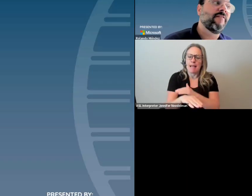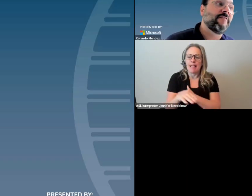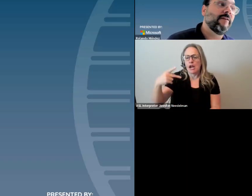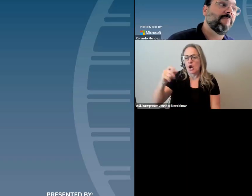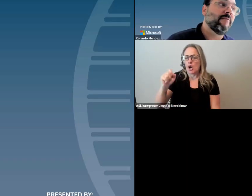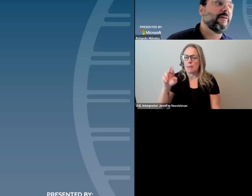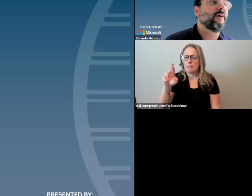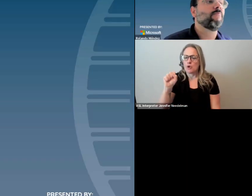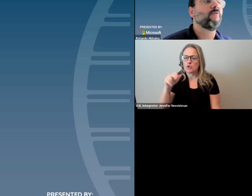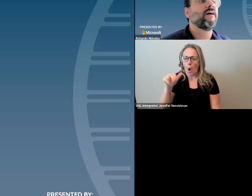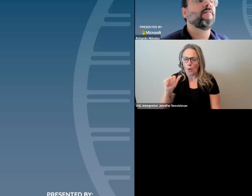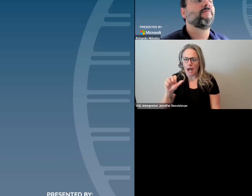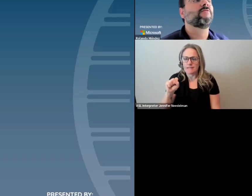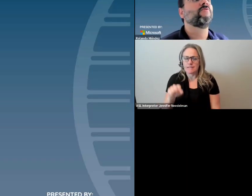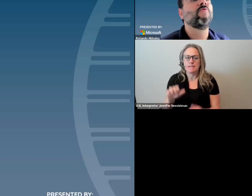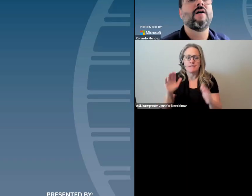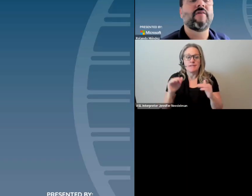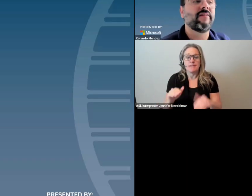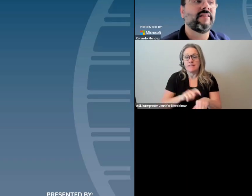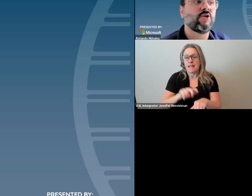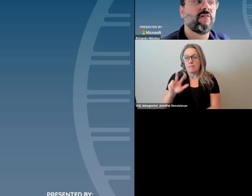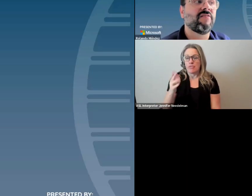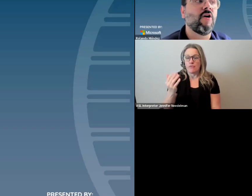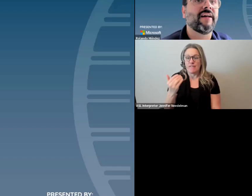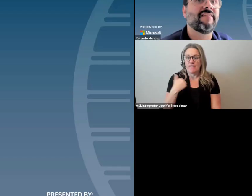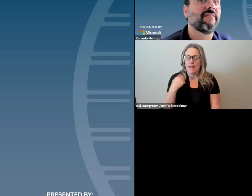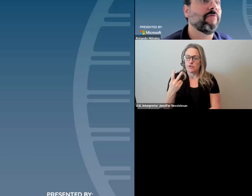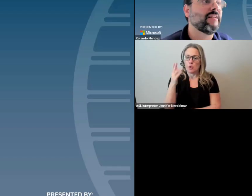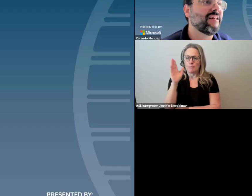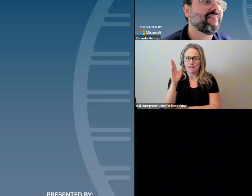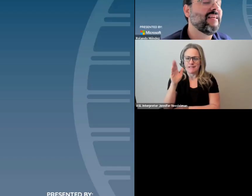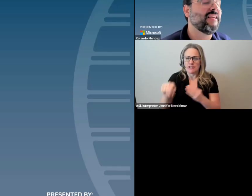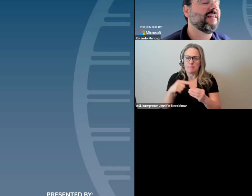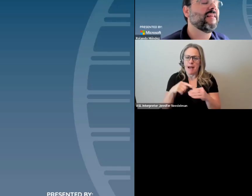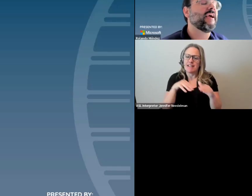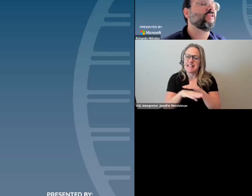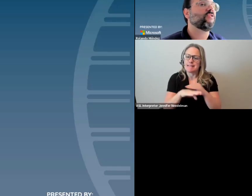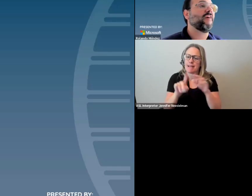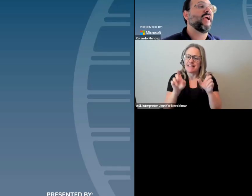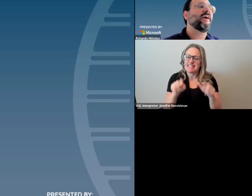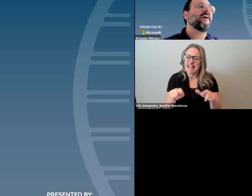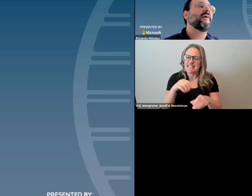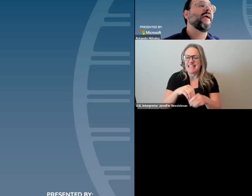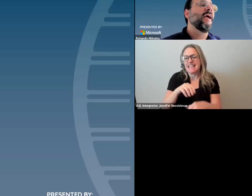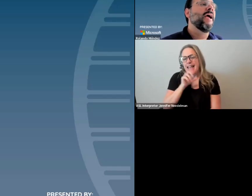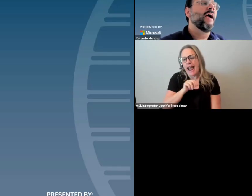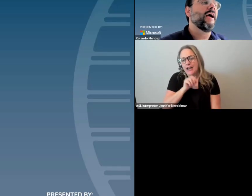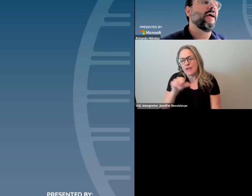At 3:15 PM, we have two presentations on accessibility testing in the age of AI